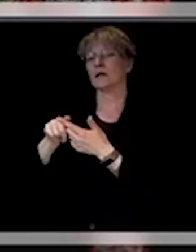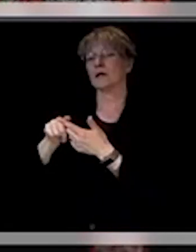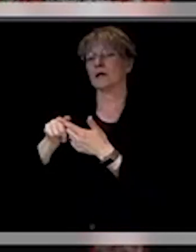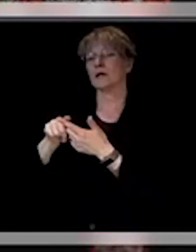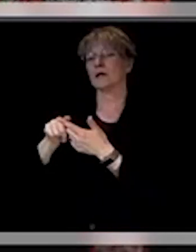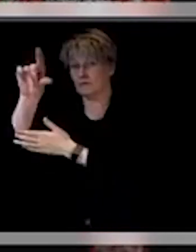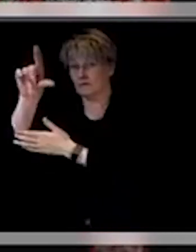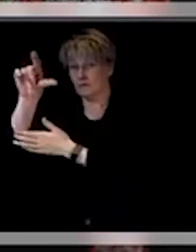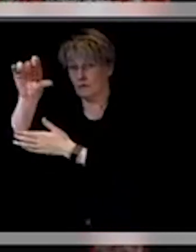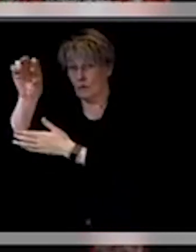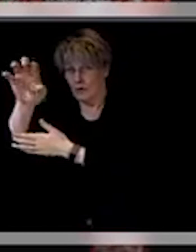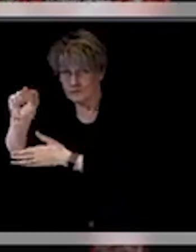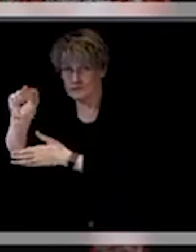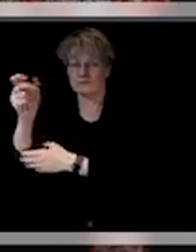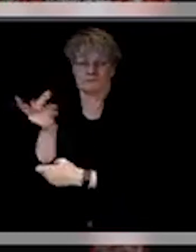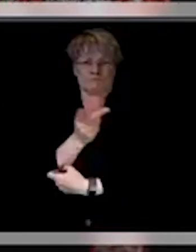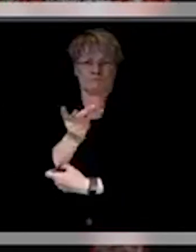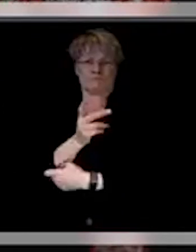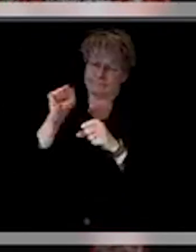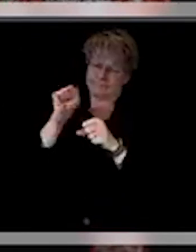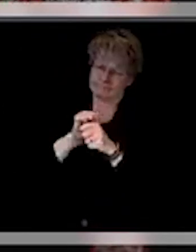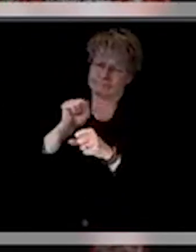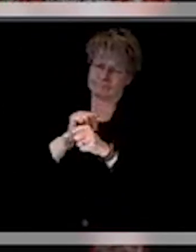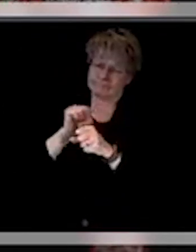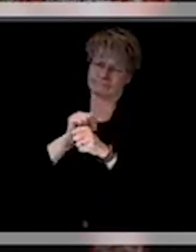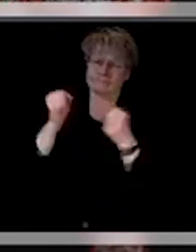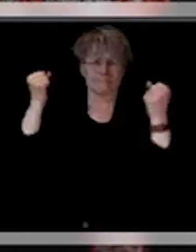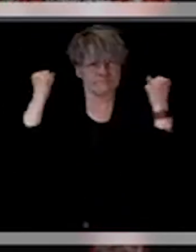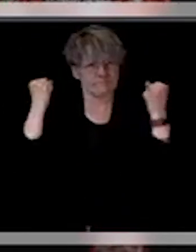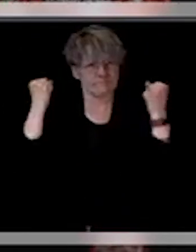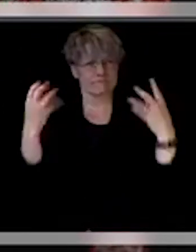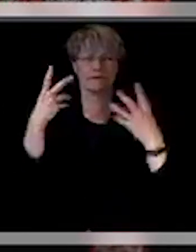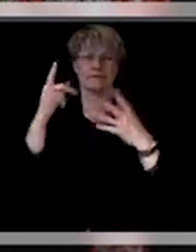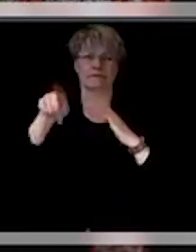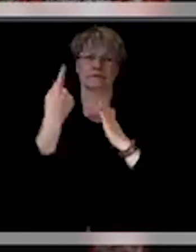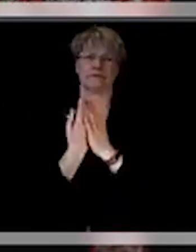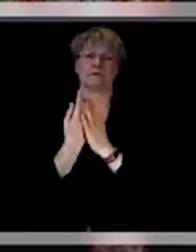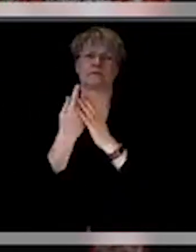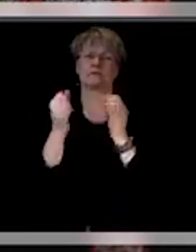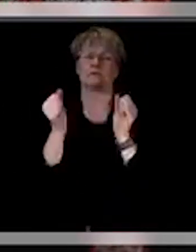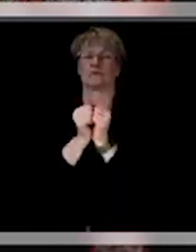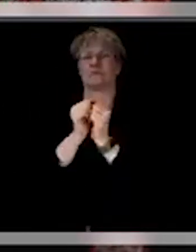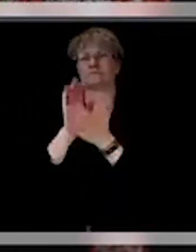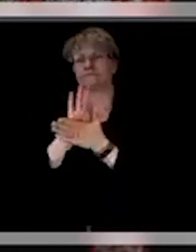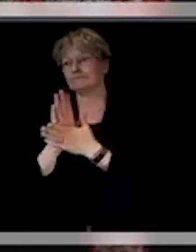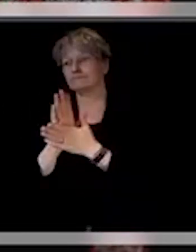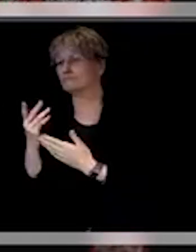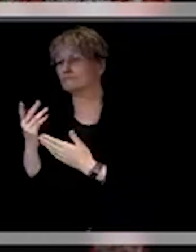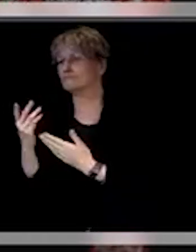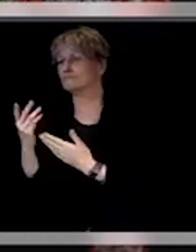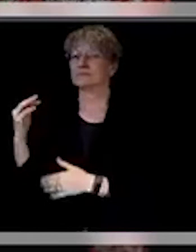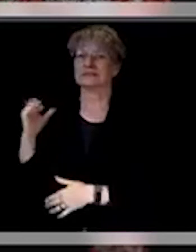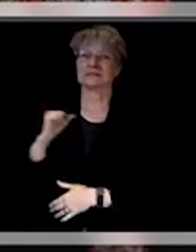school personnel to figure out some long term plans and we don't have time to address that